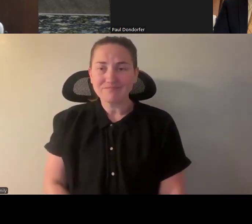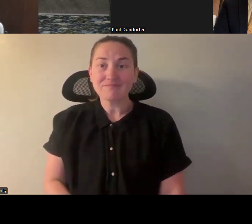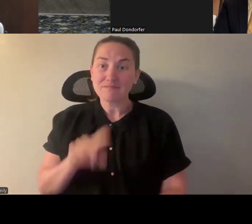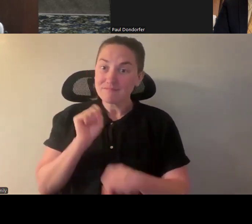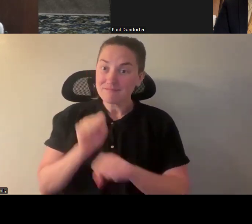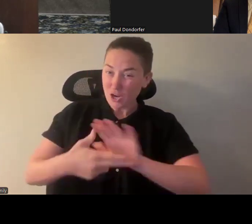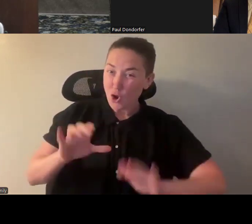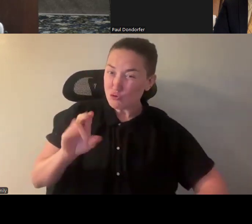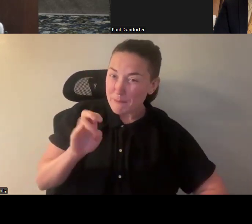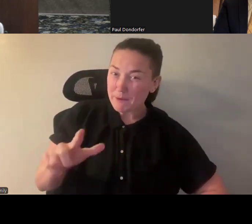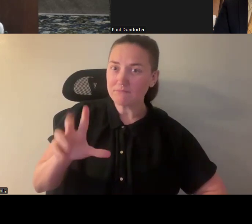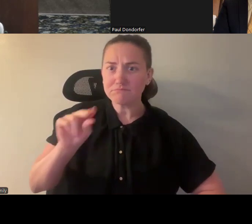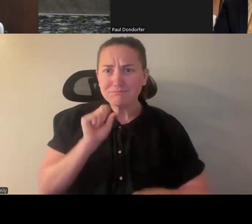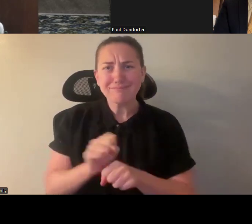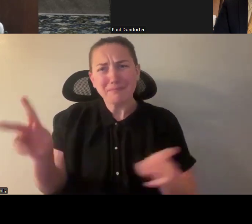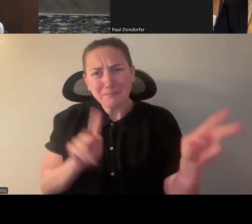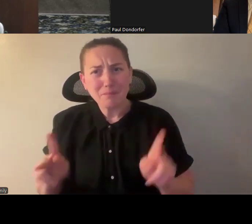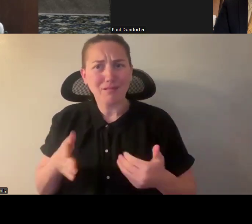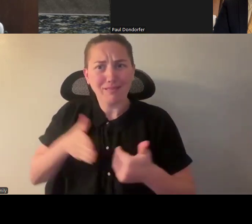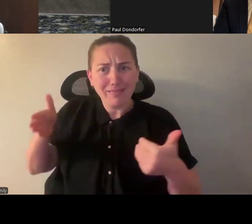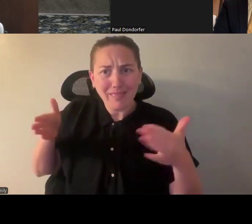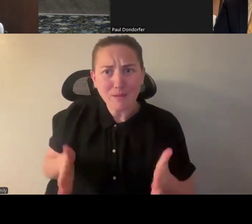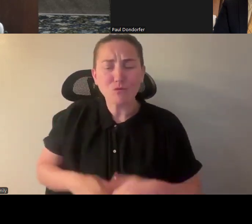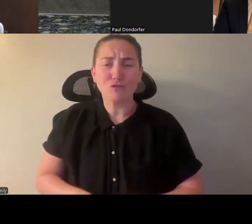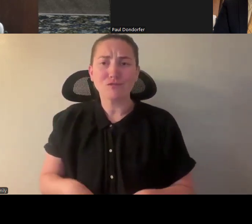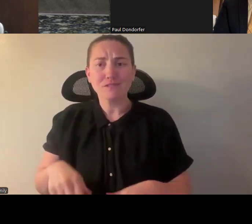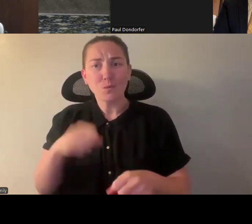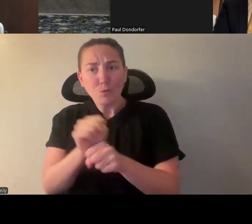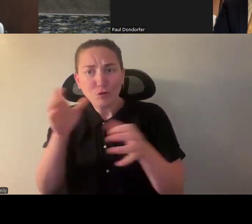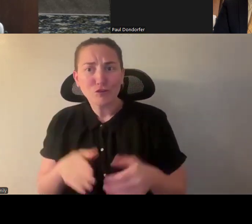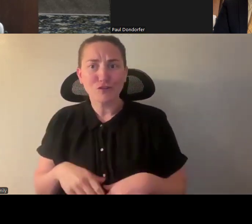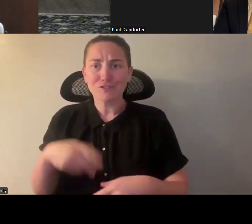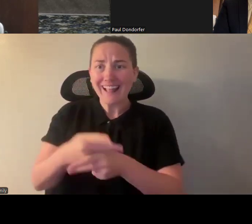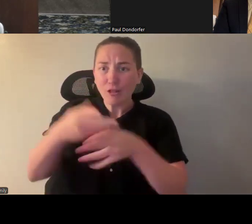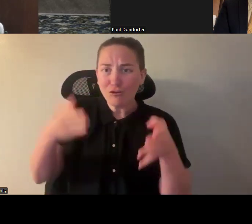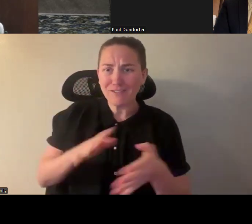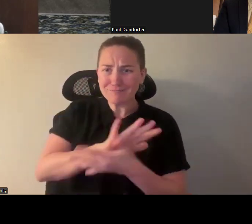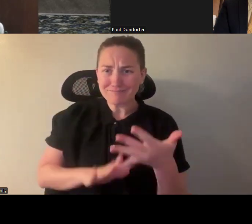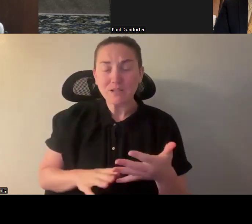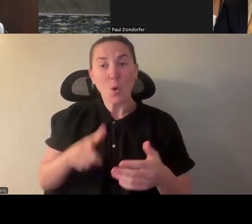are people neighbors workers caregivers They make up a huge part of our labor force and yet